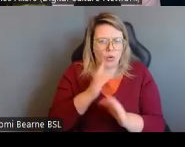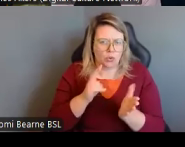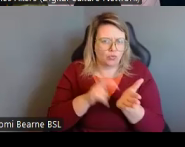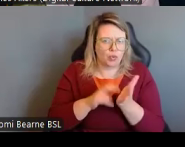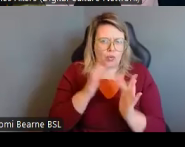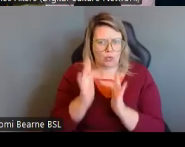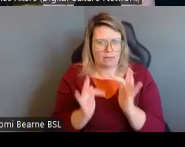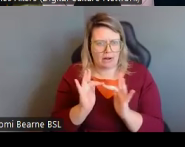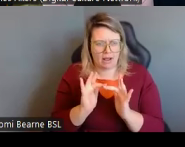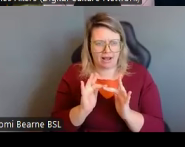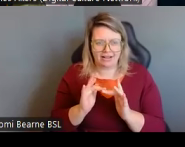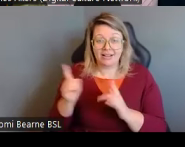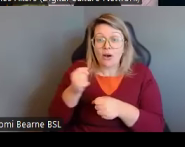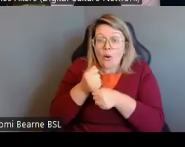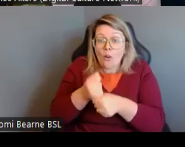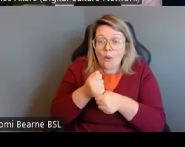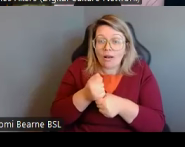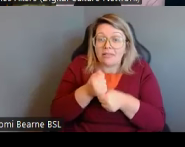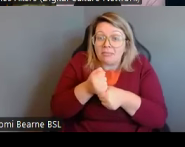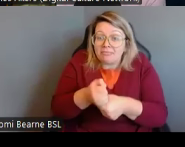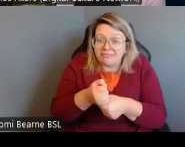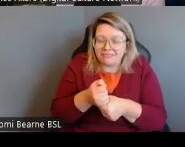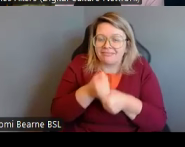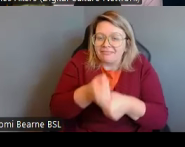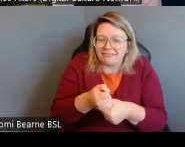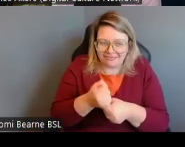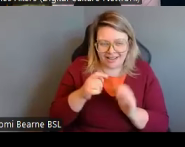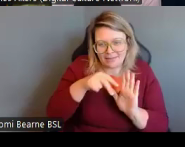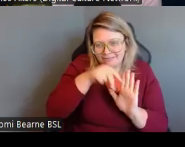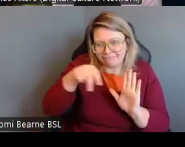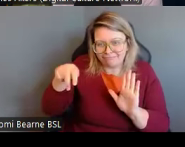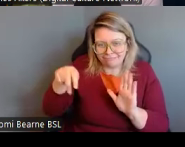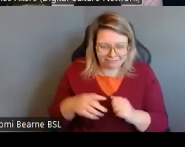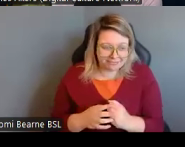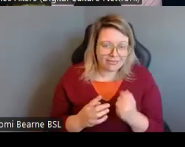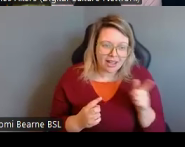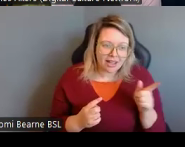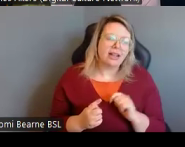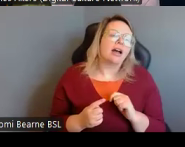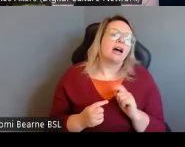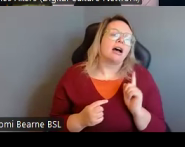Our little horsey just moved along a little bit there. Thinking about your organization or your practice and what you do individually,